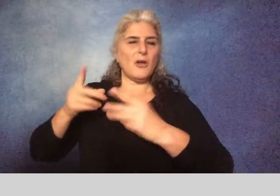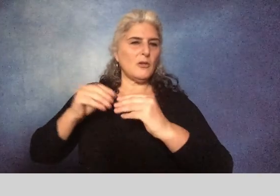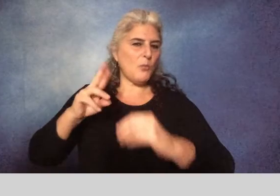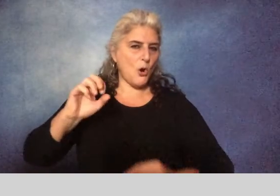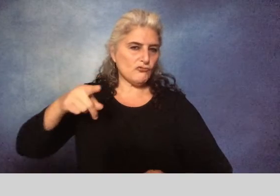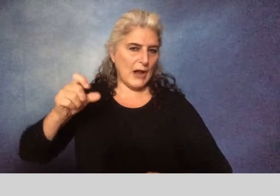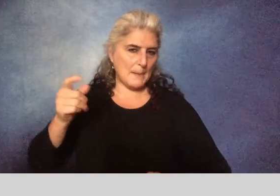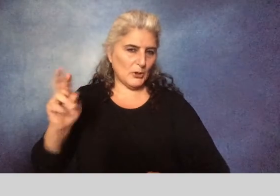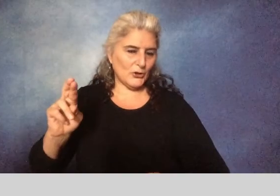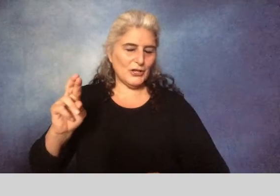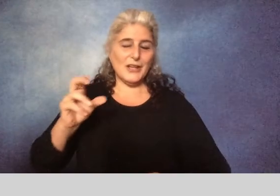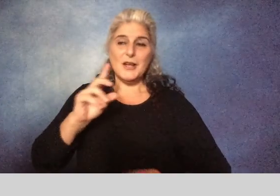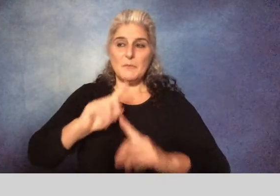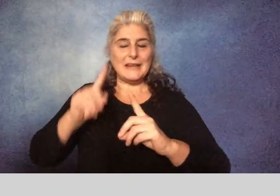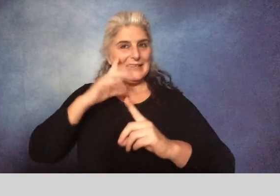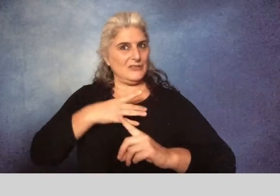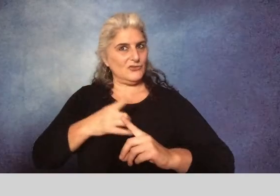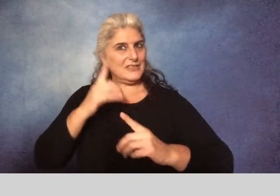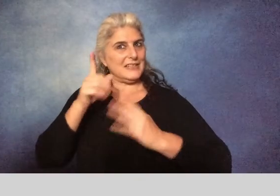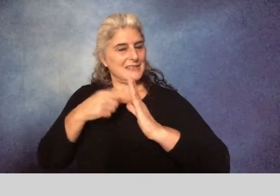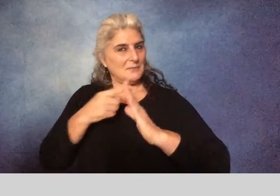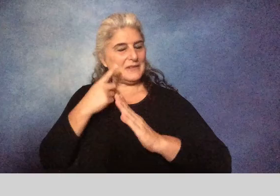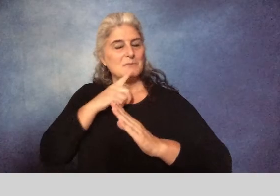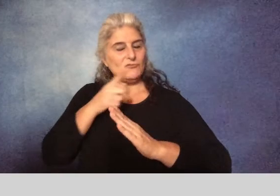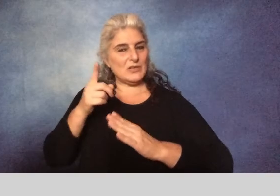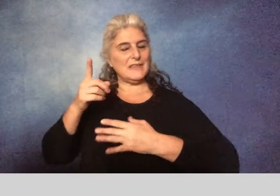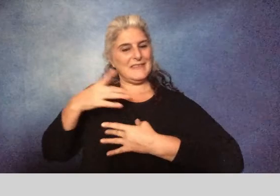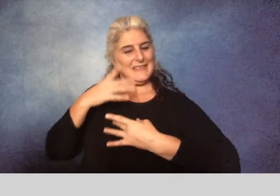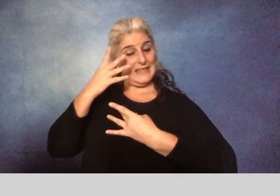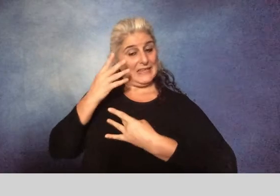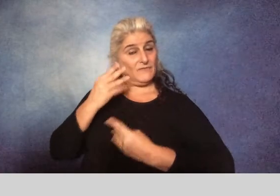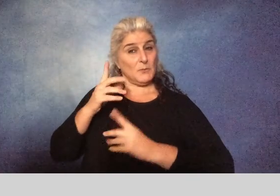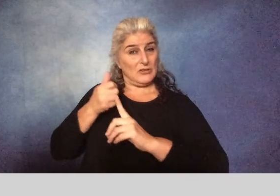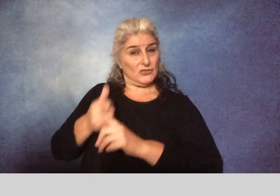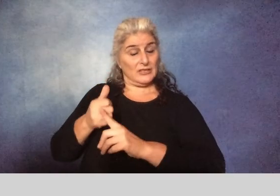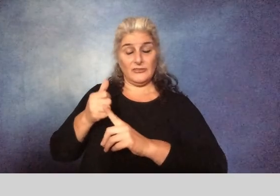that diverges from a genre which highlights the subjectivity of the genre category for each artist.